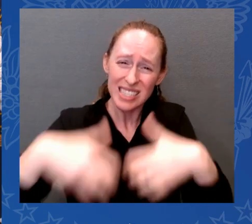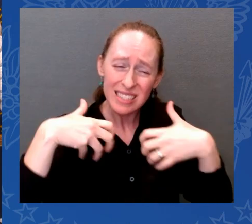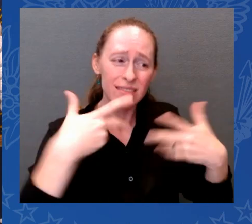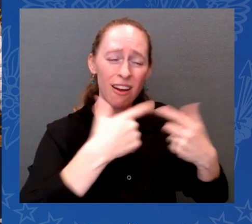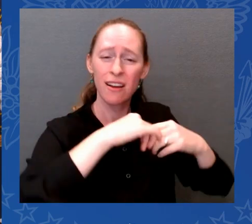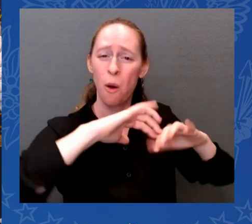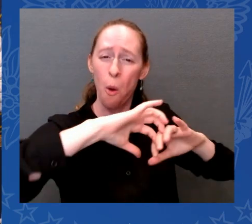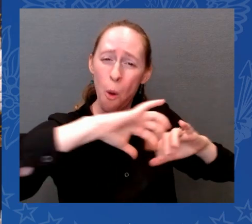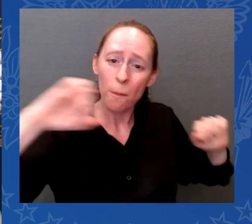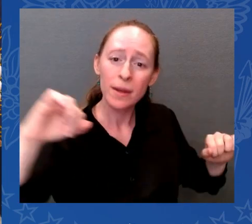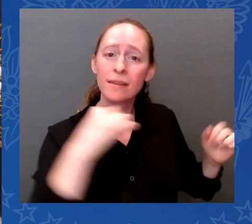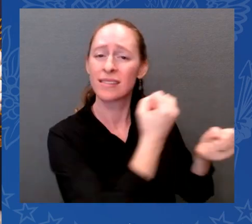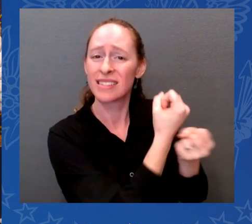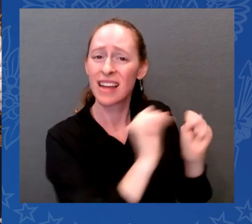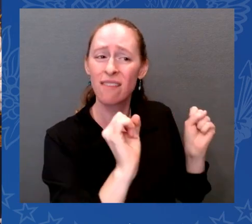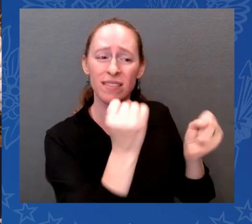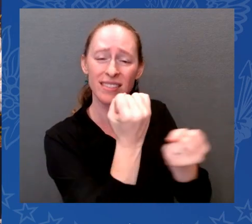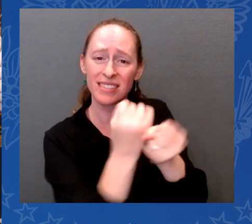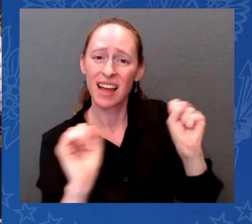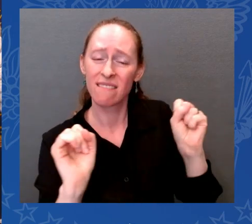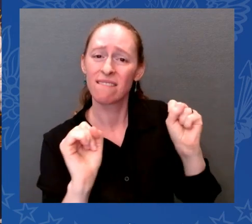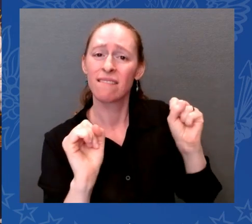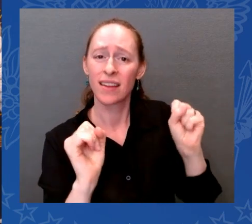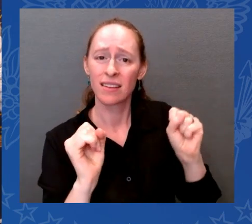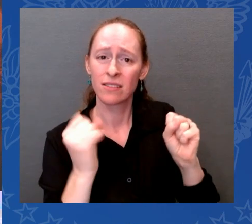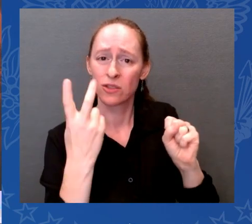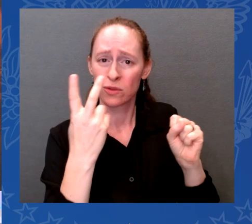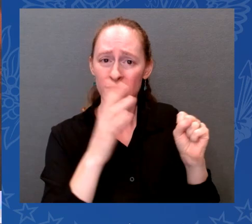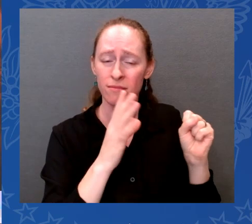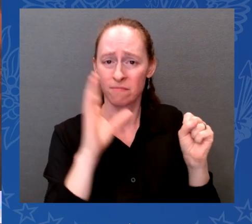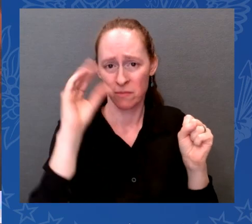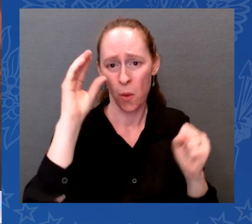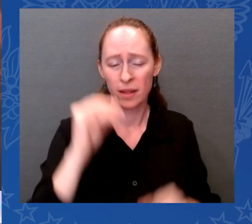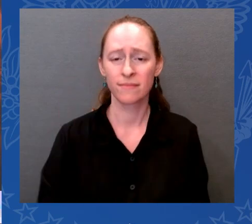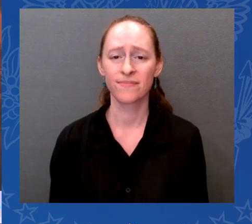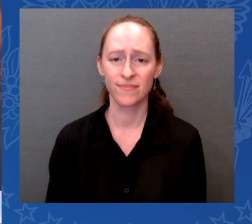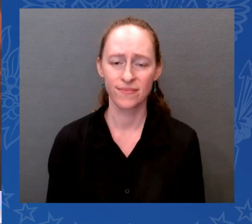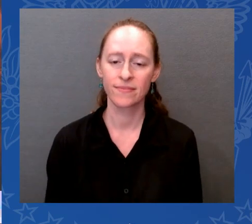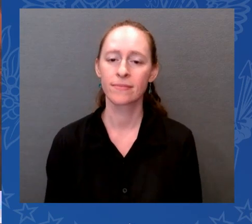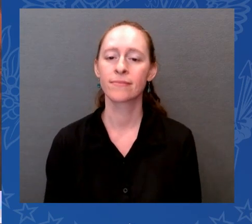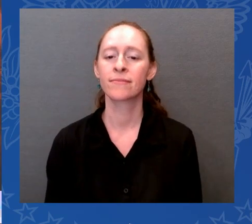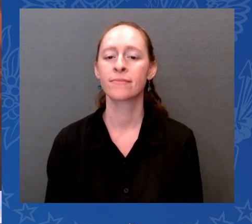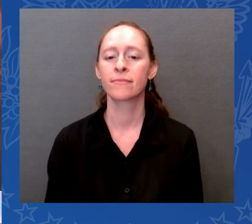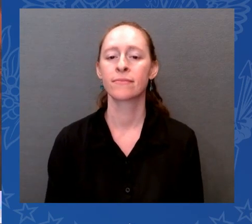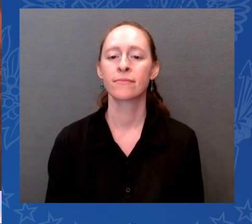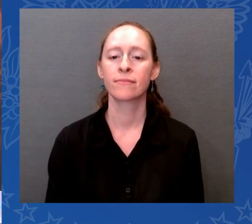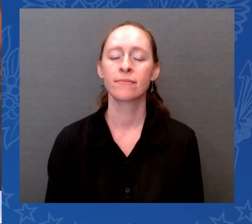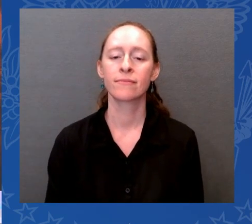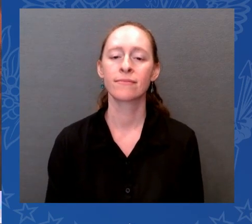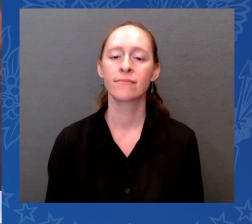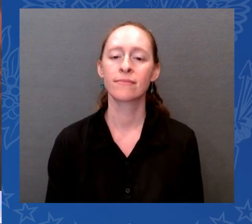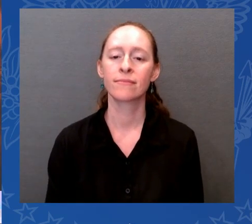I was doing "Meet the Press," and lightning struck a little pond behind my house, came up through the ground,